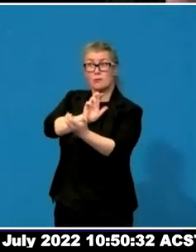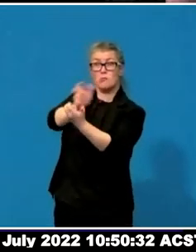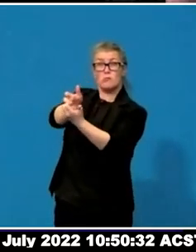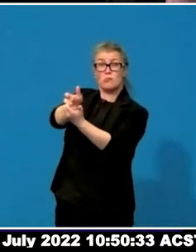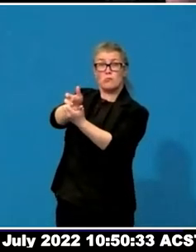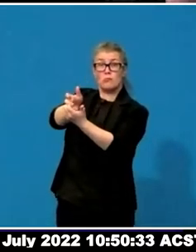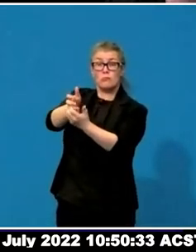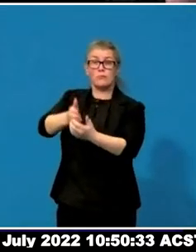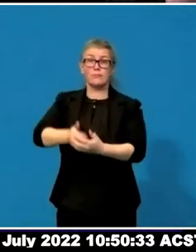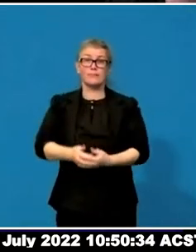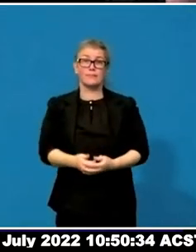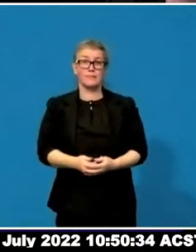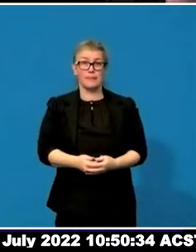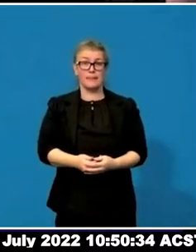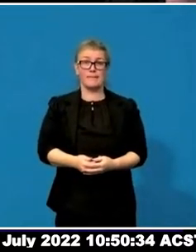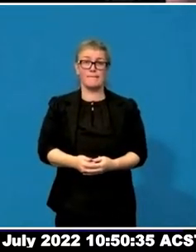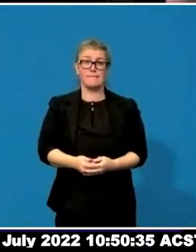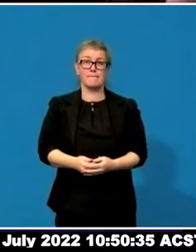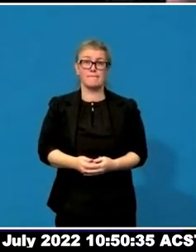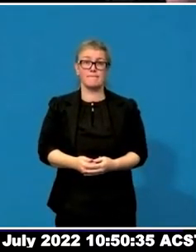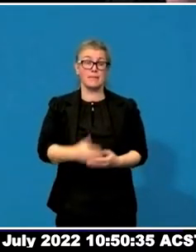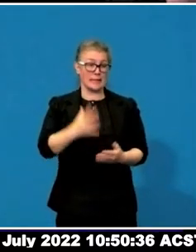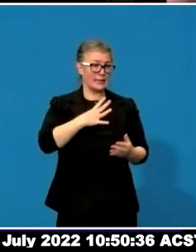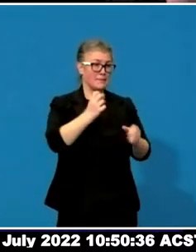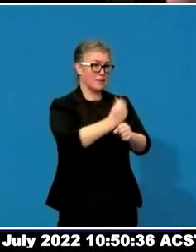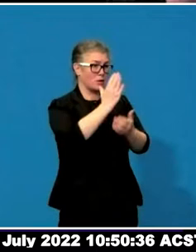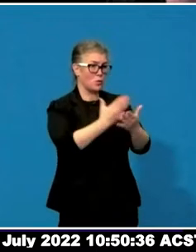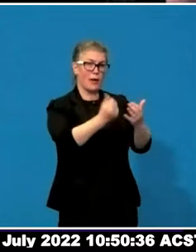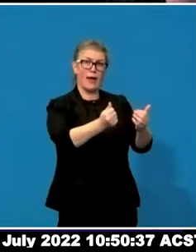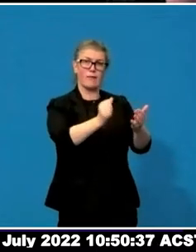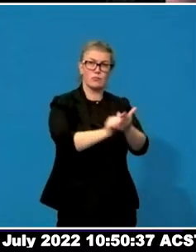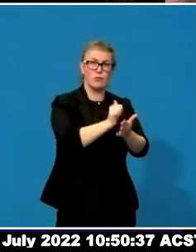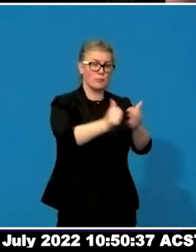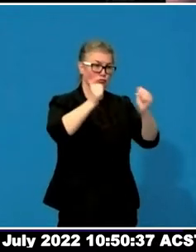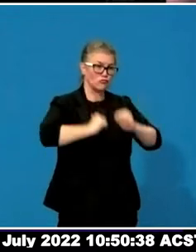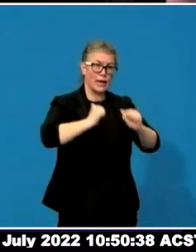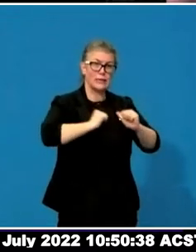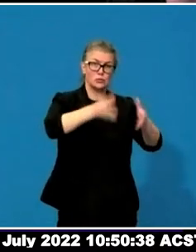standards of cultural competency training that should apply and how though standards